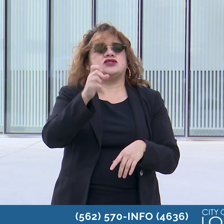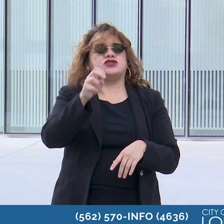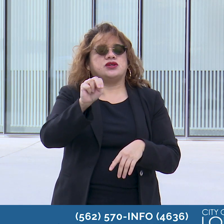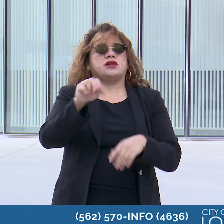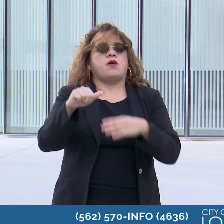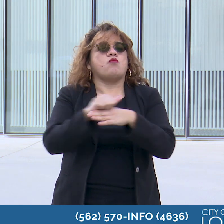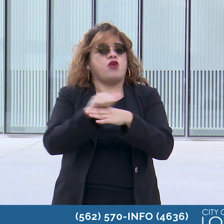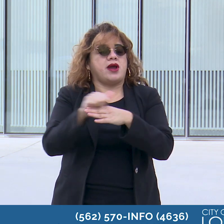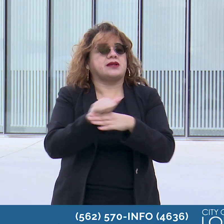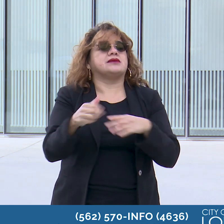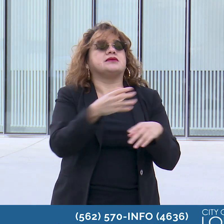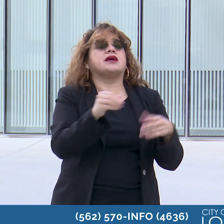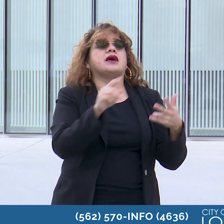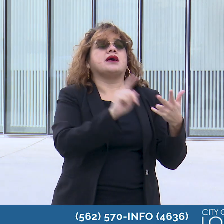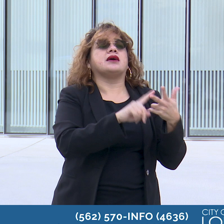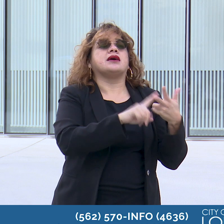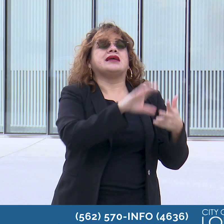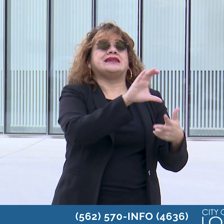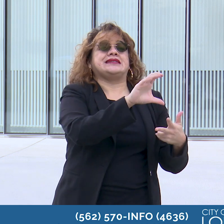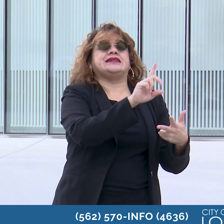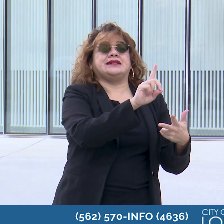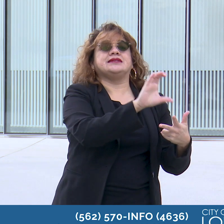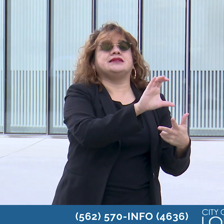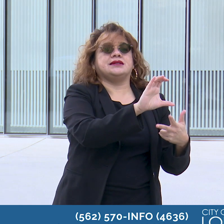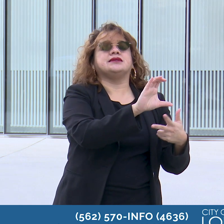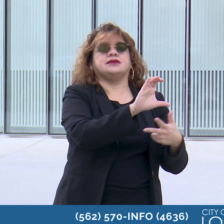are following across the country.